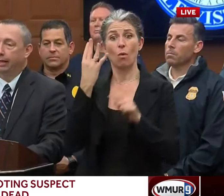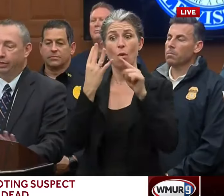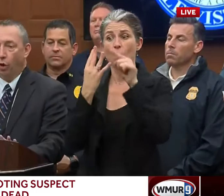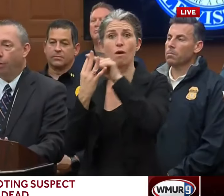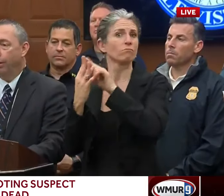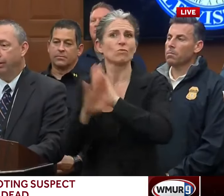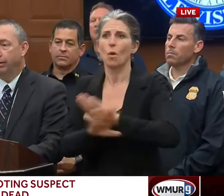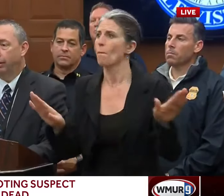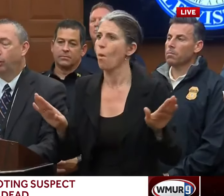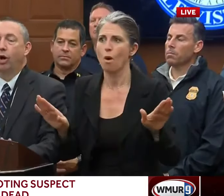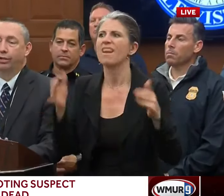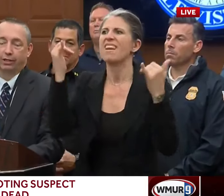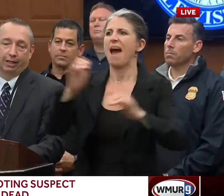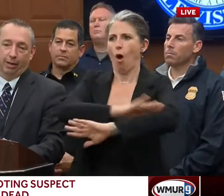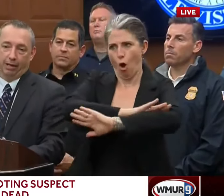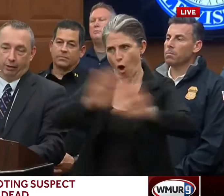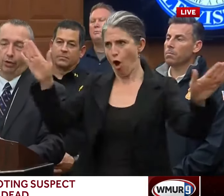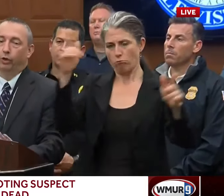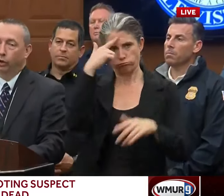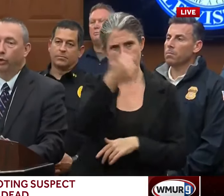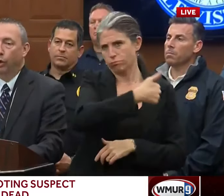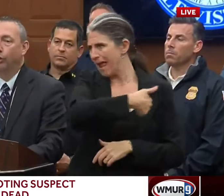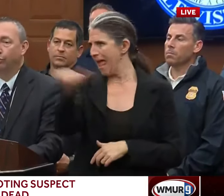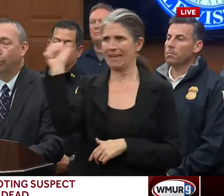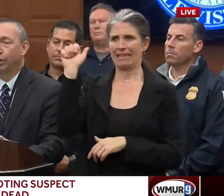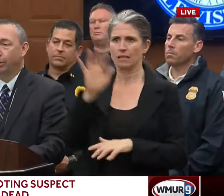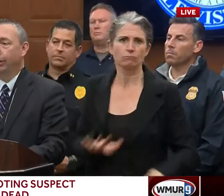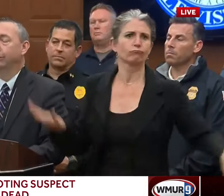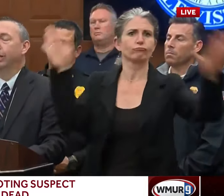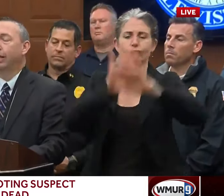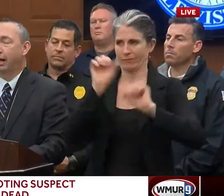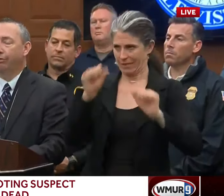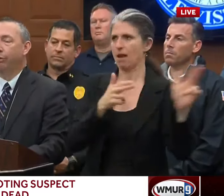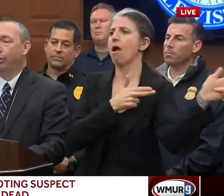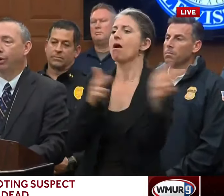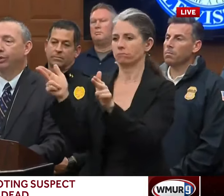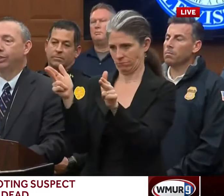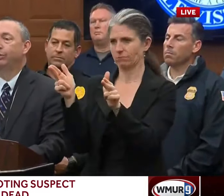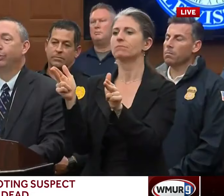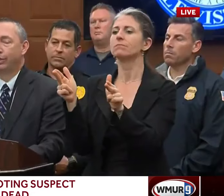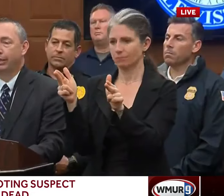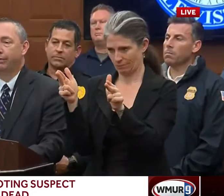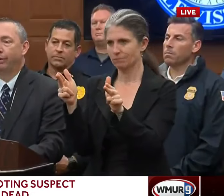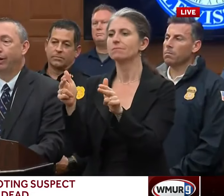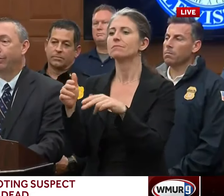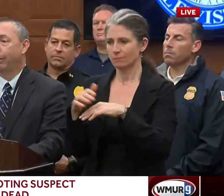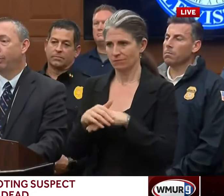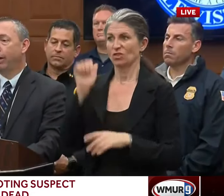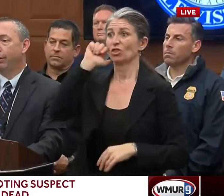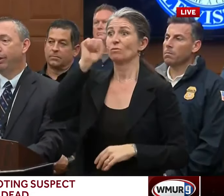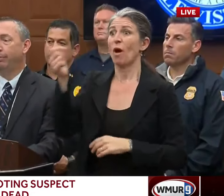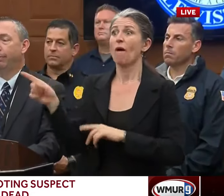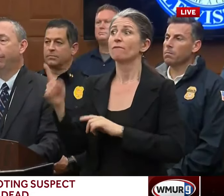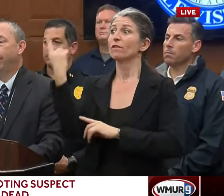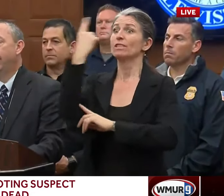SO THE RESIDENT HUNTING OPPORTUNITY FOR TOMORROW IS OPEN ACROSS THE STATE OF MAINE TO INCLUDE THOSE FOUR COMMUNITIES.